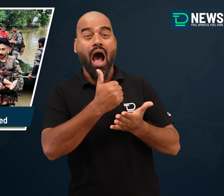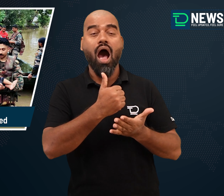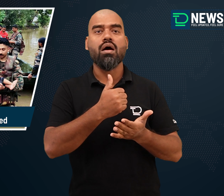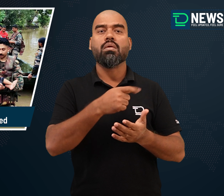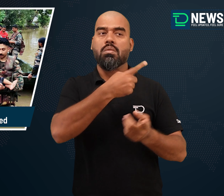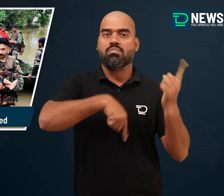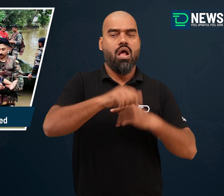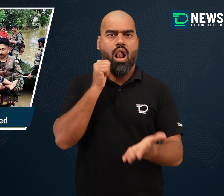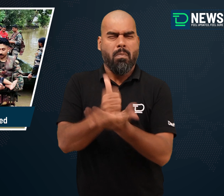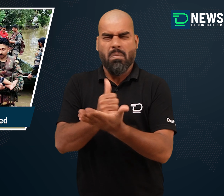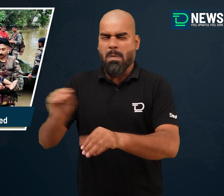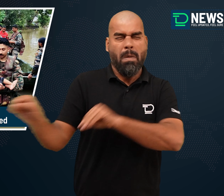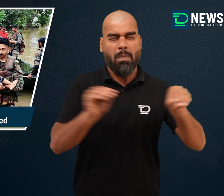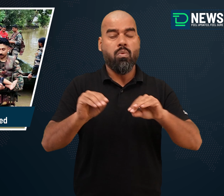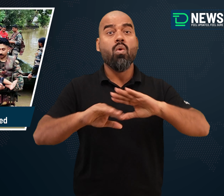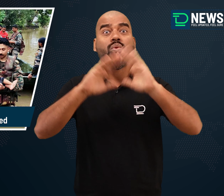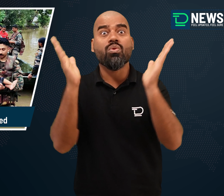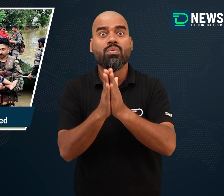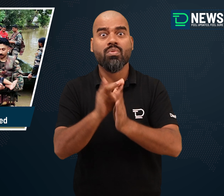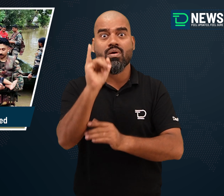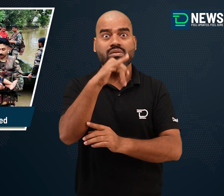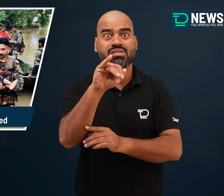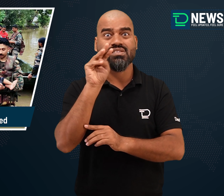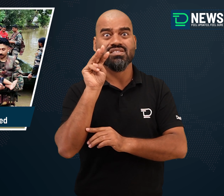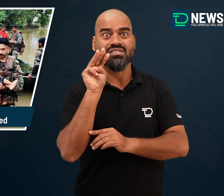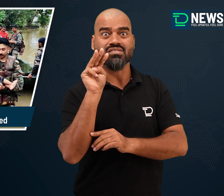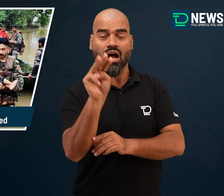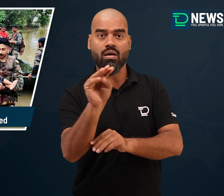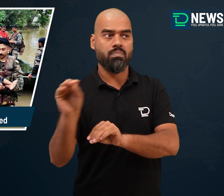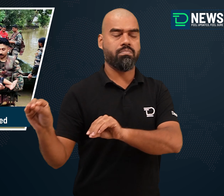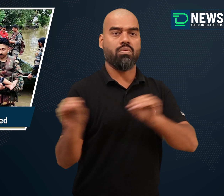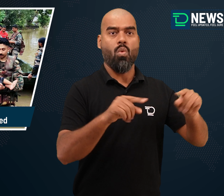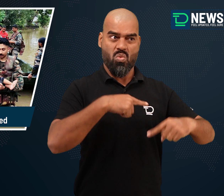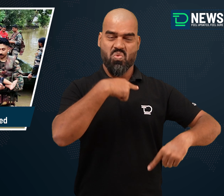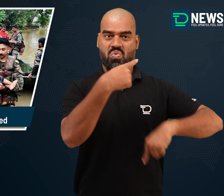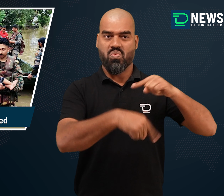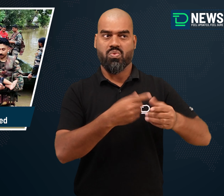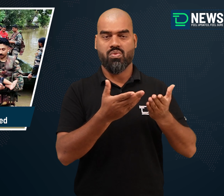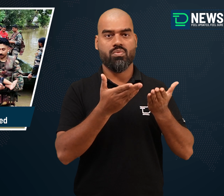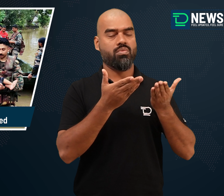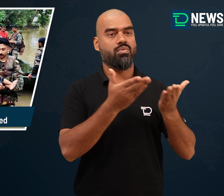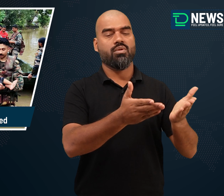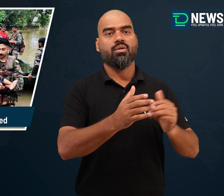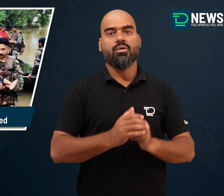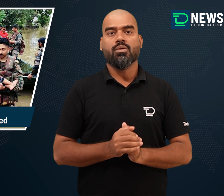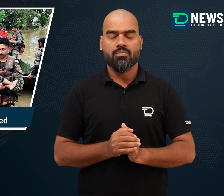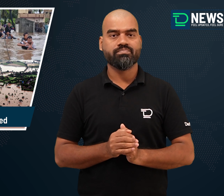with over 6,000 people moved to safer locations as water levels rise in rivers and dams across Gujarat.